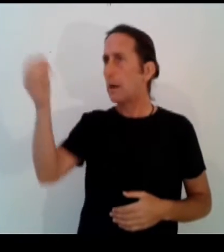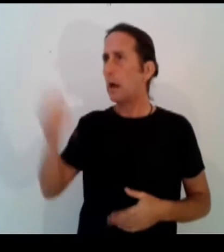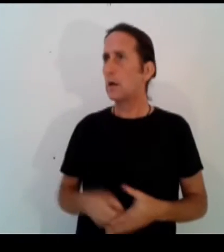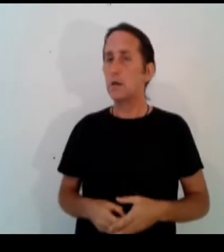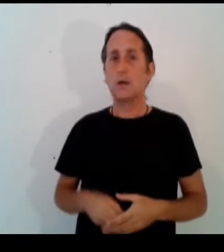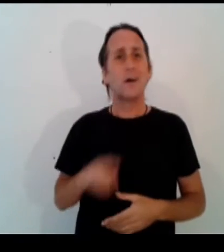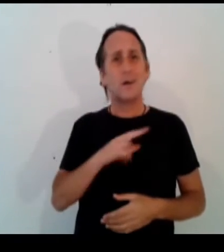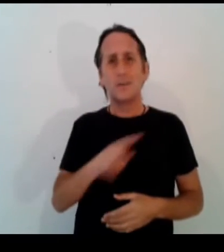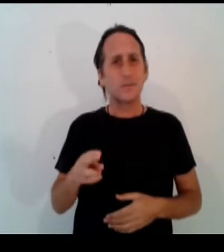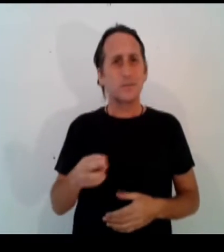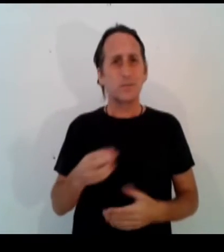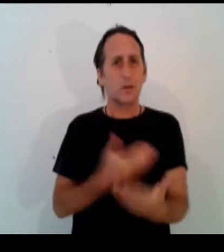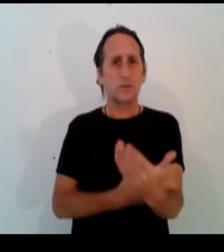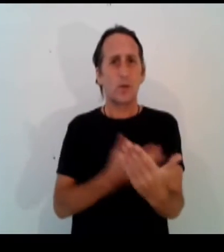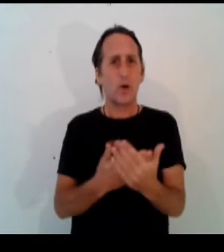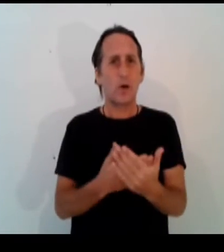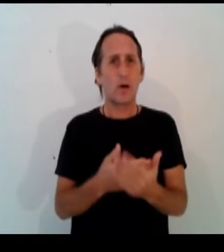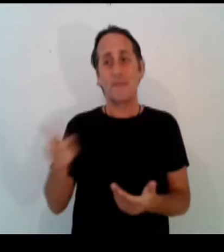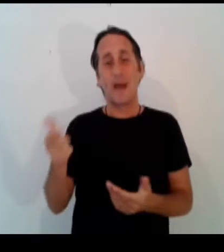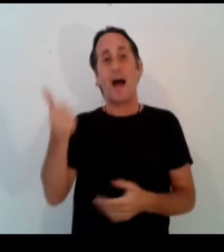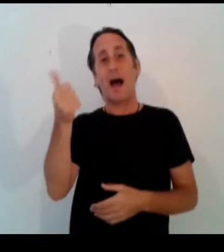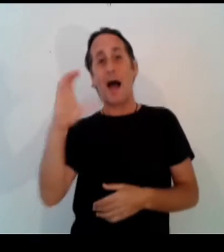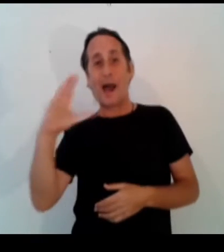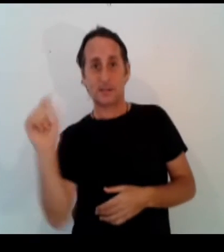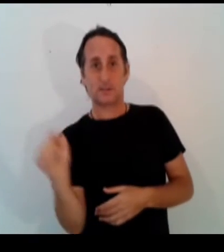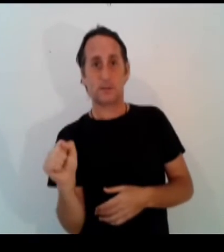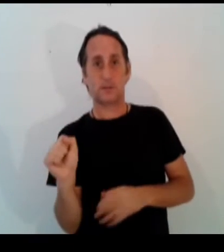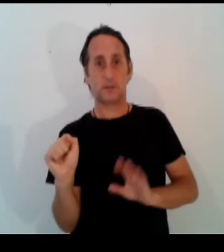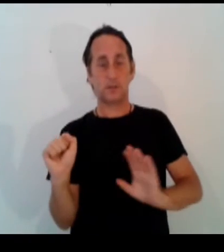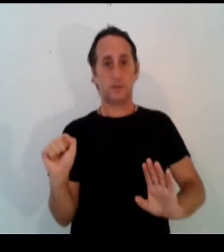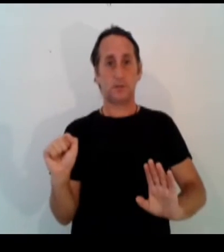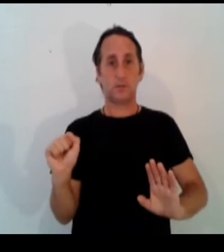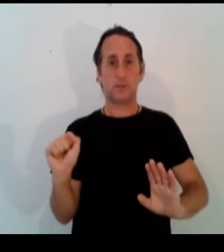And it's not the law, acts of parliament are just that ACTS,